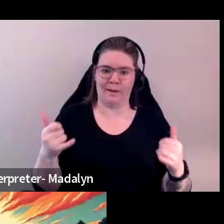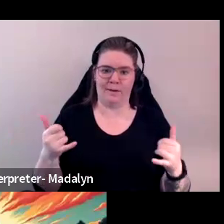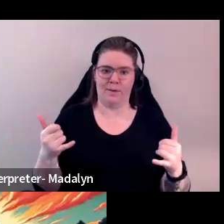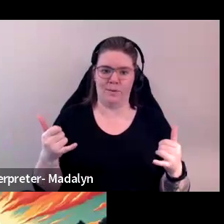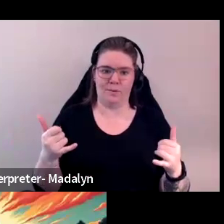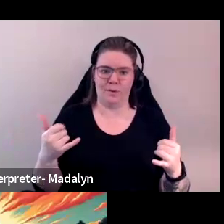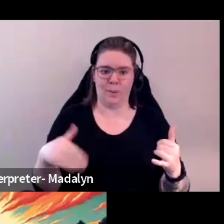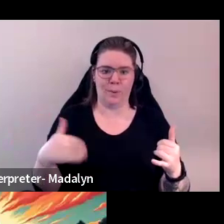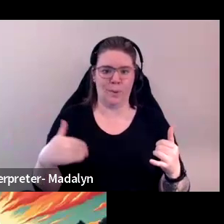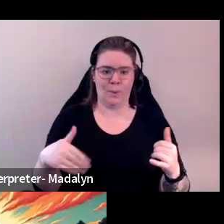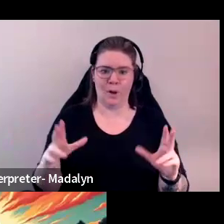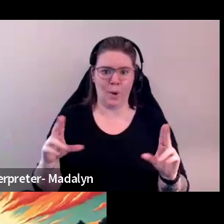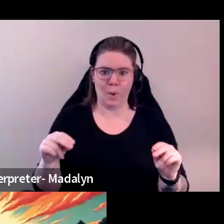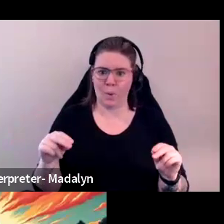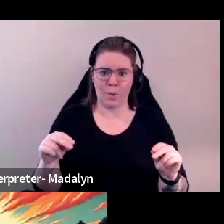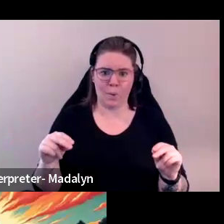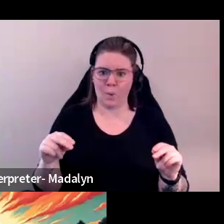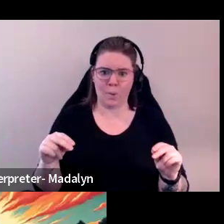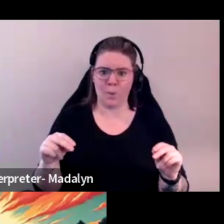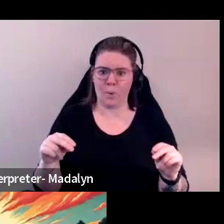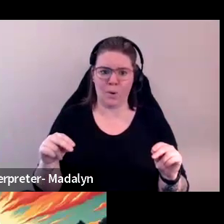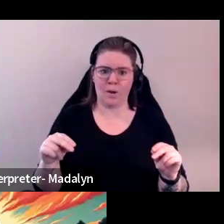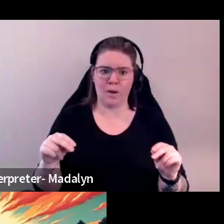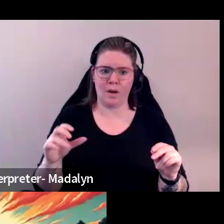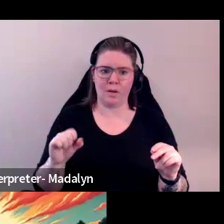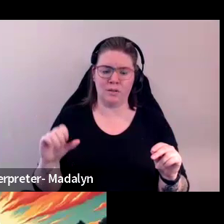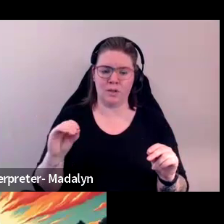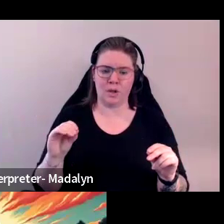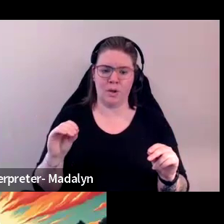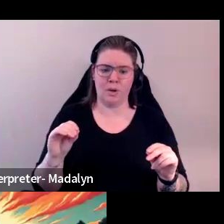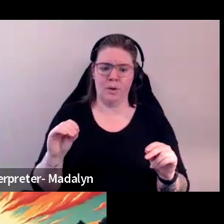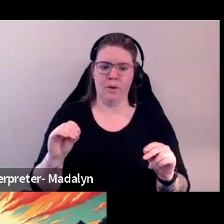Don Dew: no, no, I mean so Don Dew: that rebellious